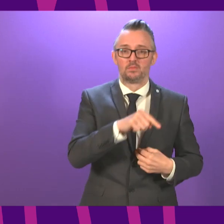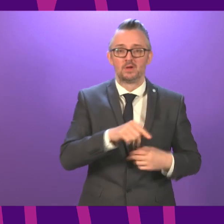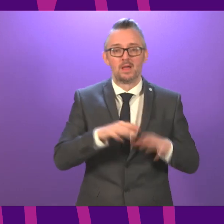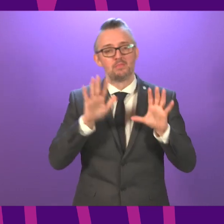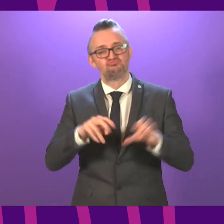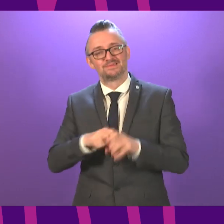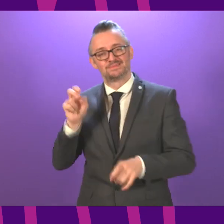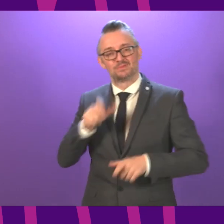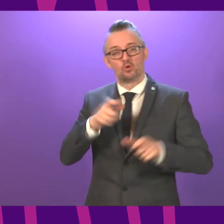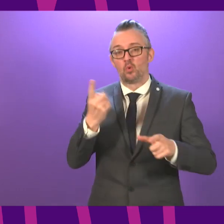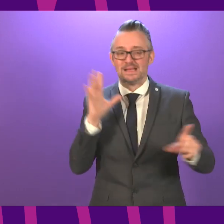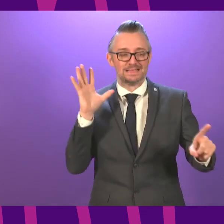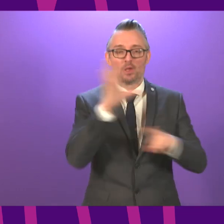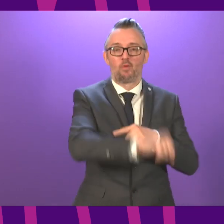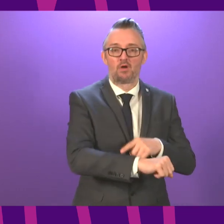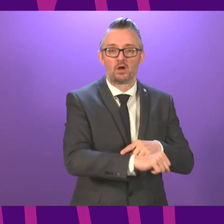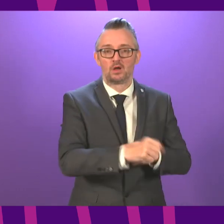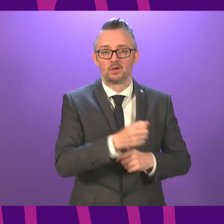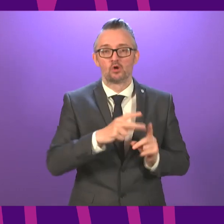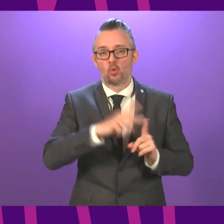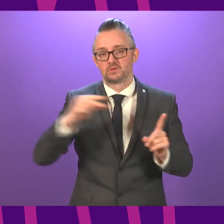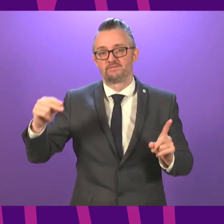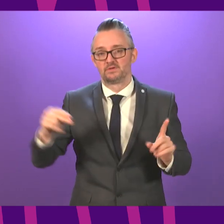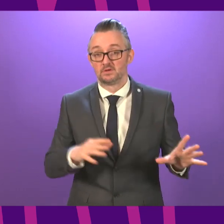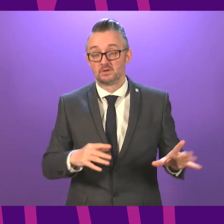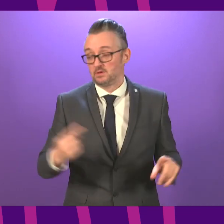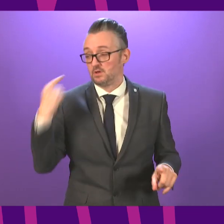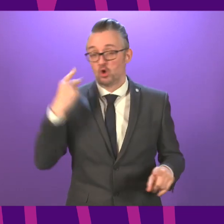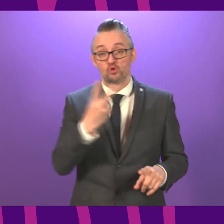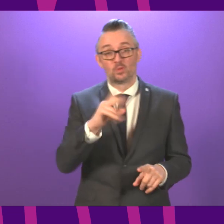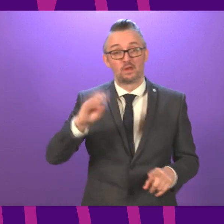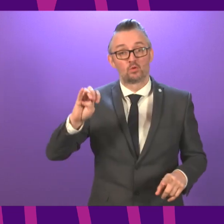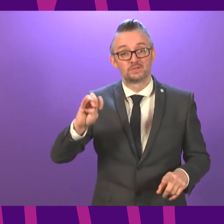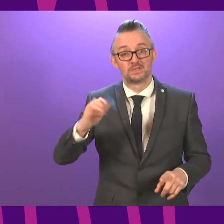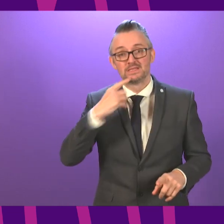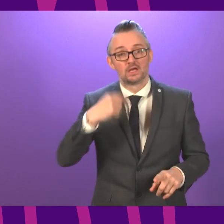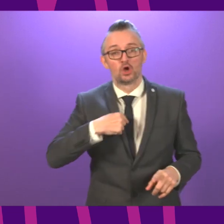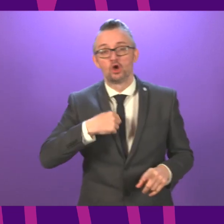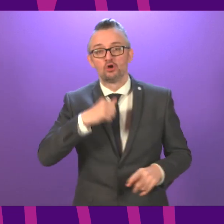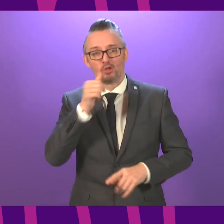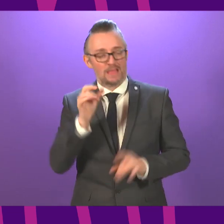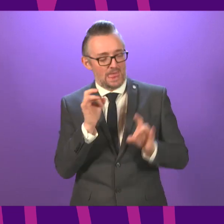We were told in 2014 not to leave but to lead. What has happened is that we have been led,